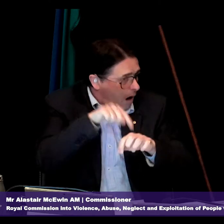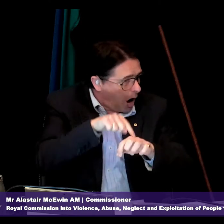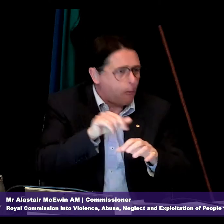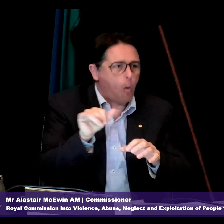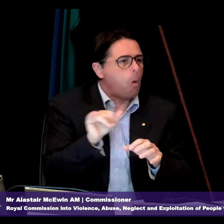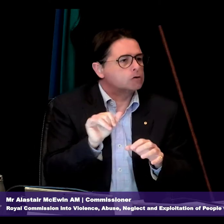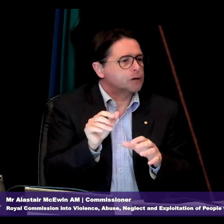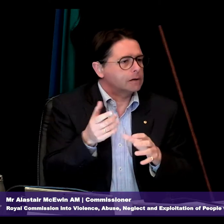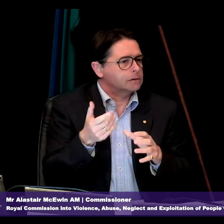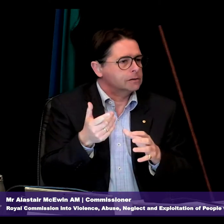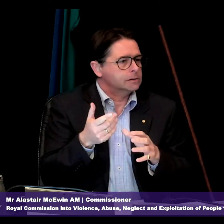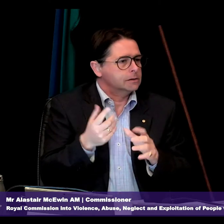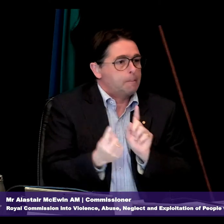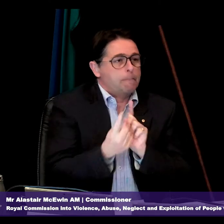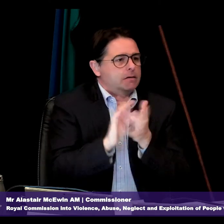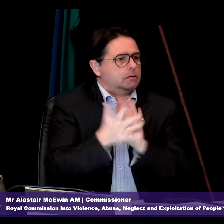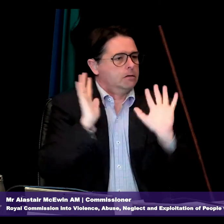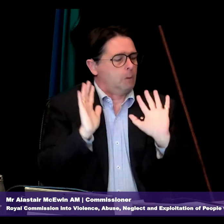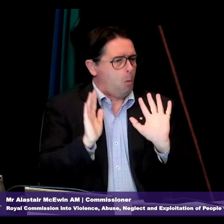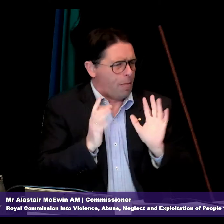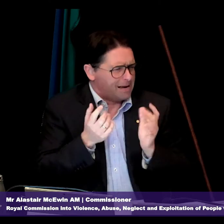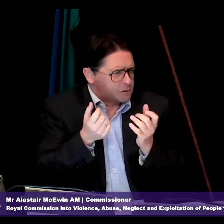individual about what they need or want at that particular time?